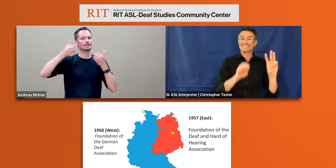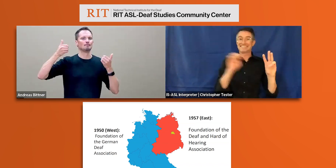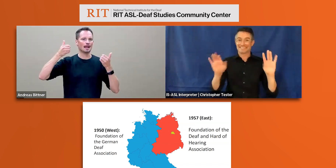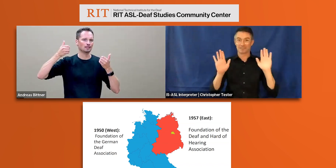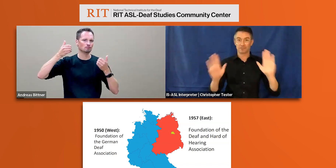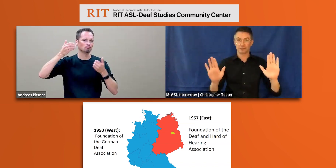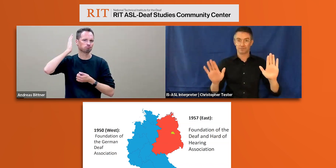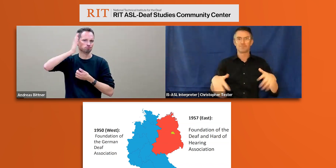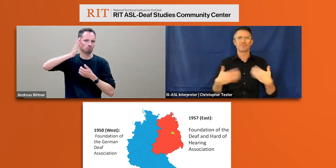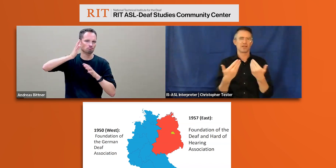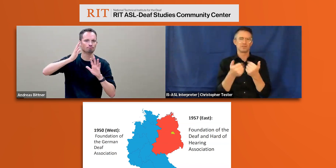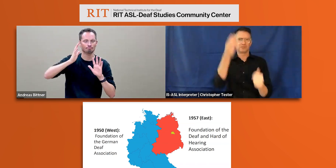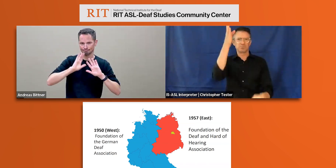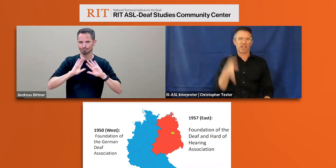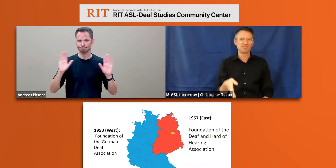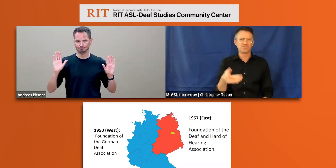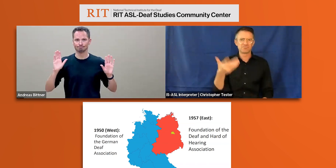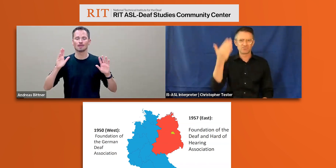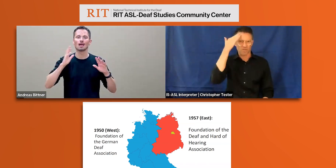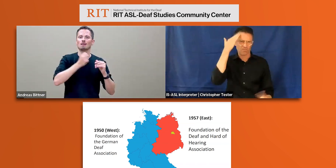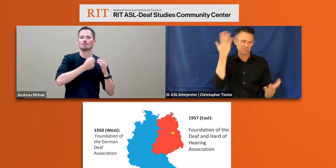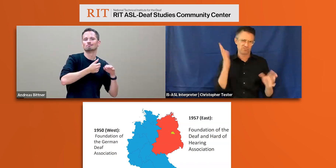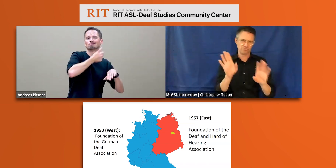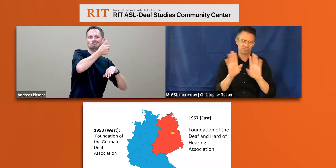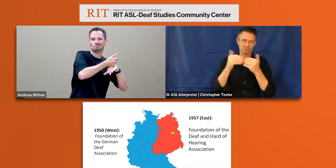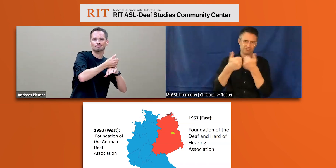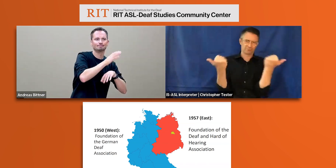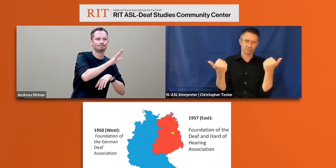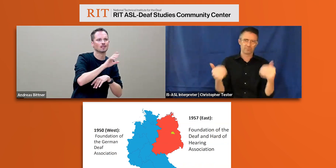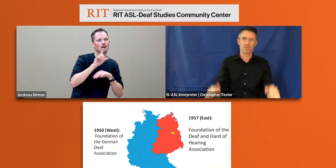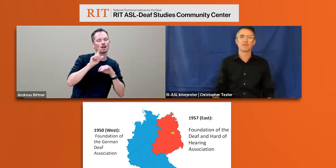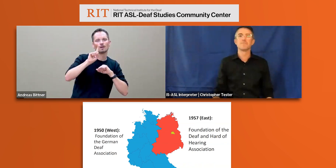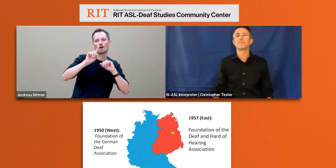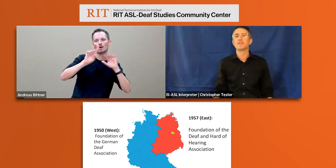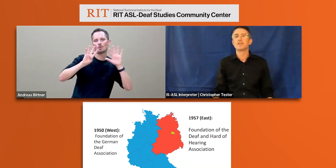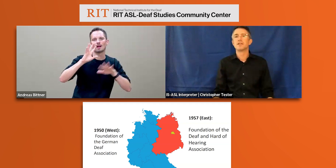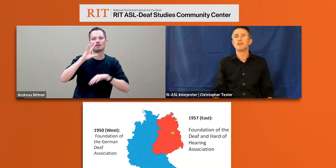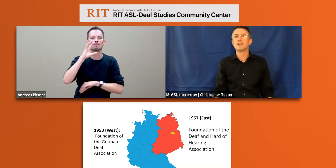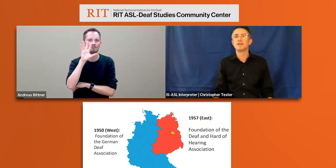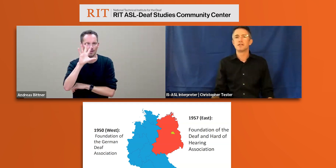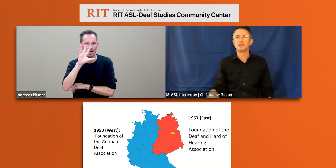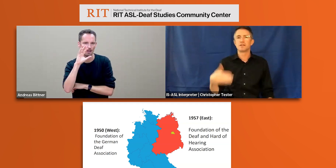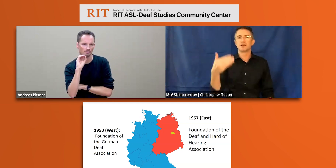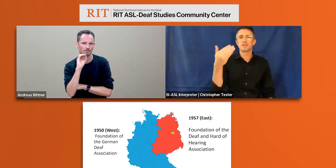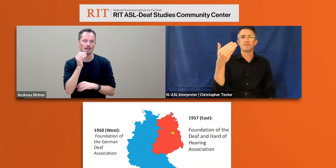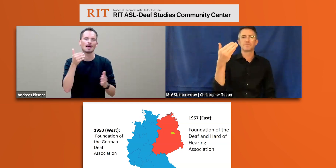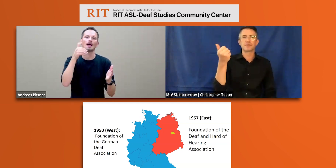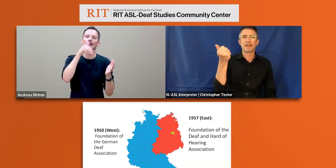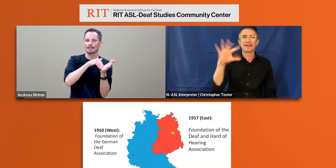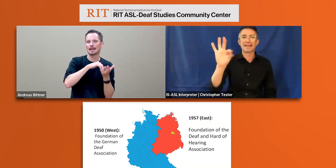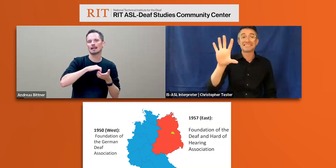established in the west and east of Germany. I think that we're familiar with the line between